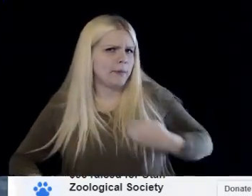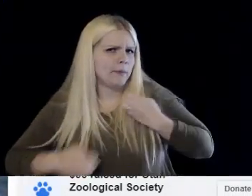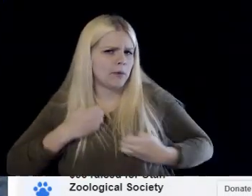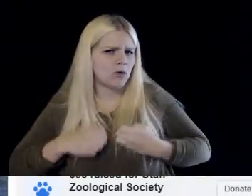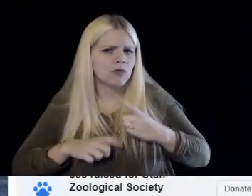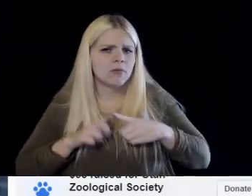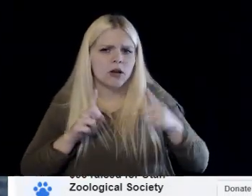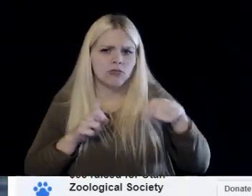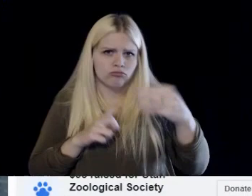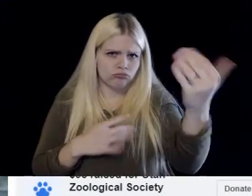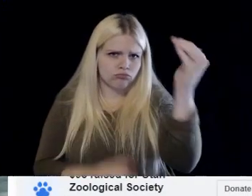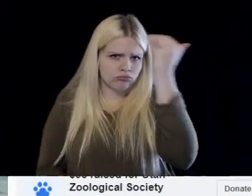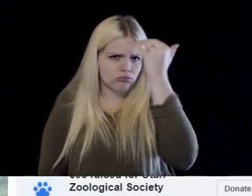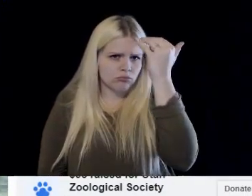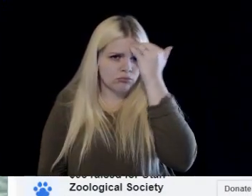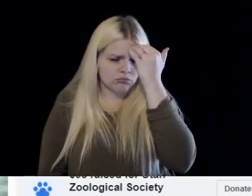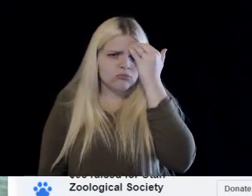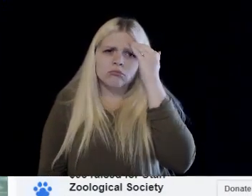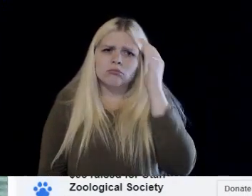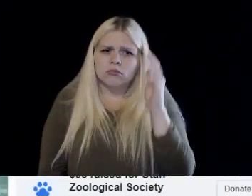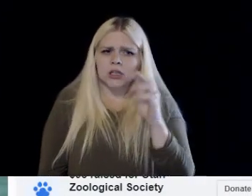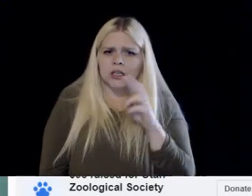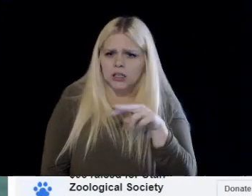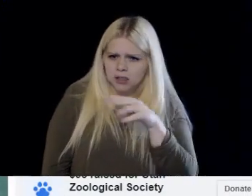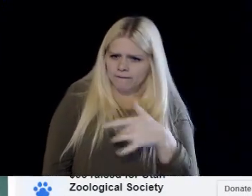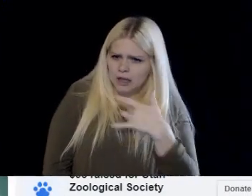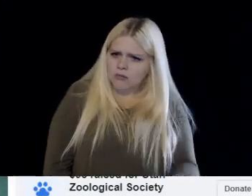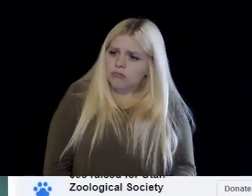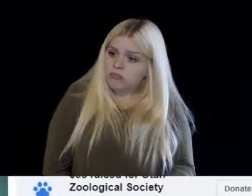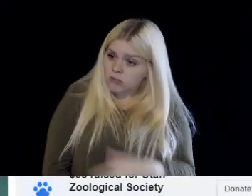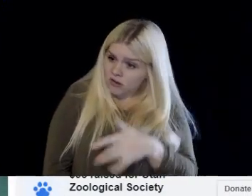your animals, you know if they appear to be feeling well, if they're interested-